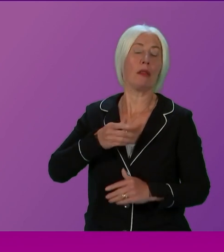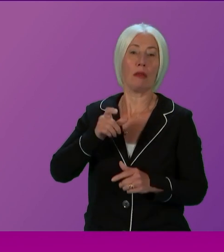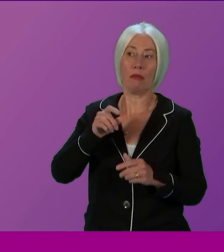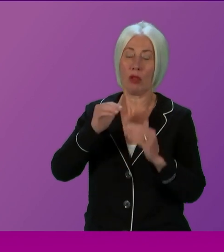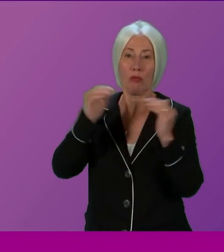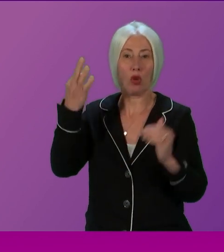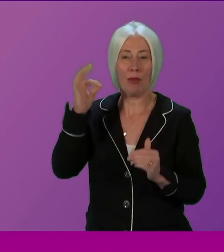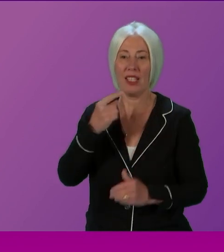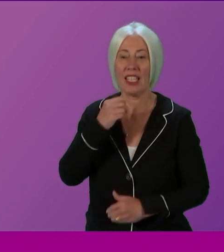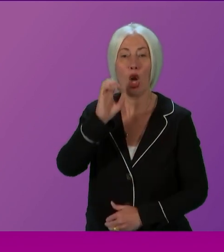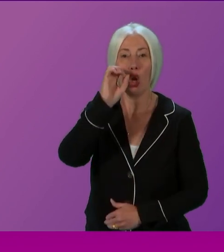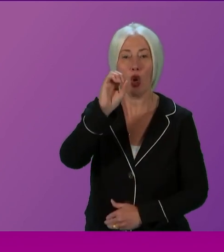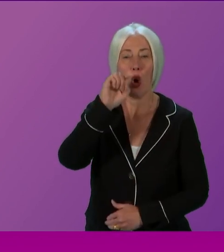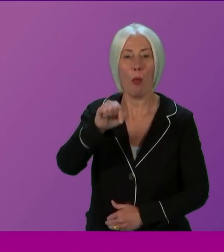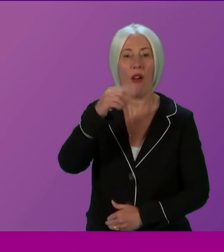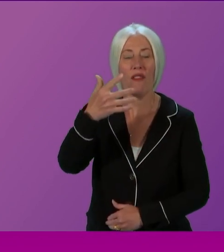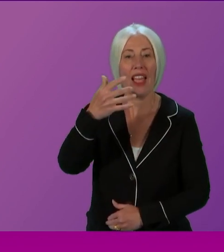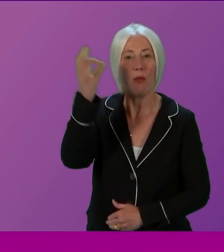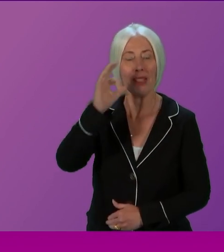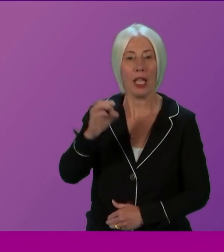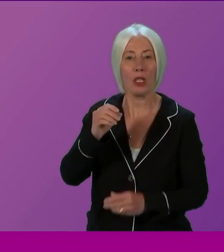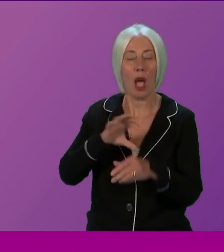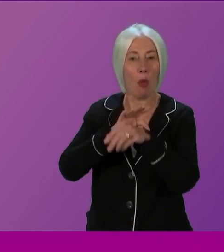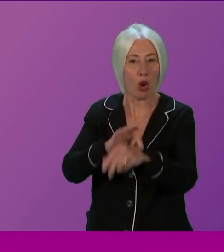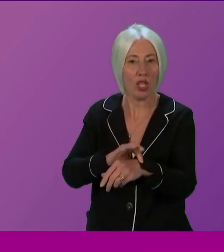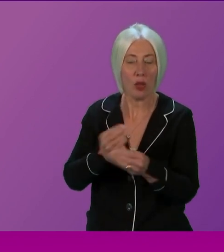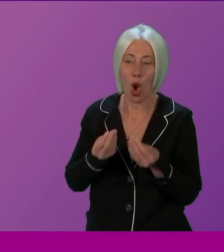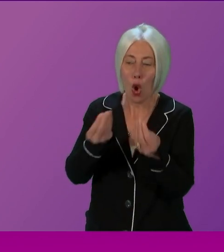of modern apprenticeships were going to young disabled people, despite their making up between